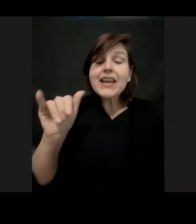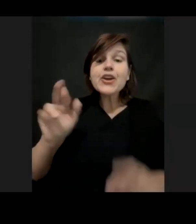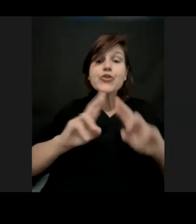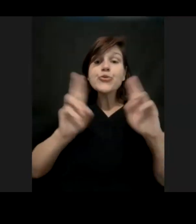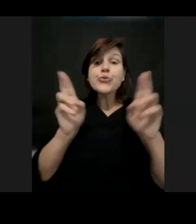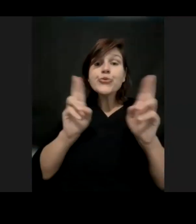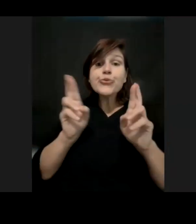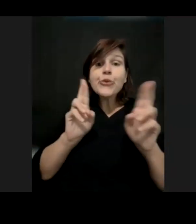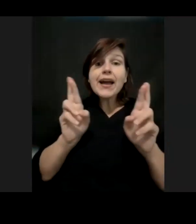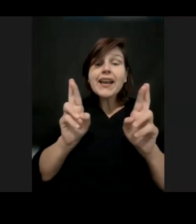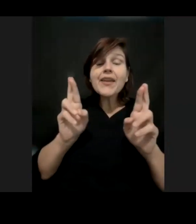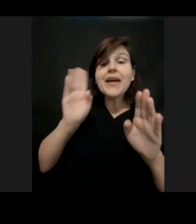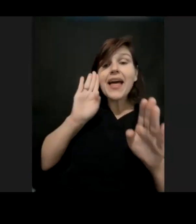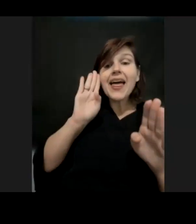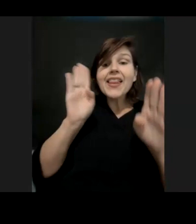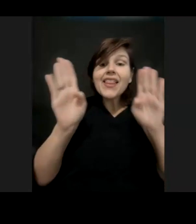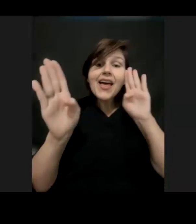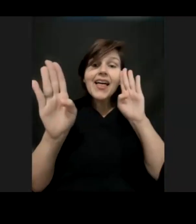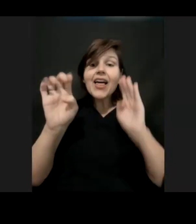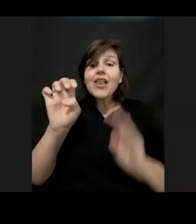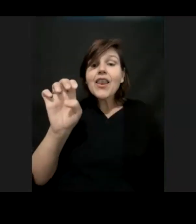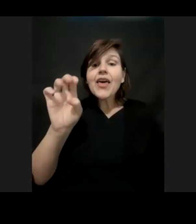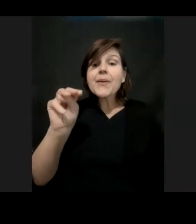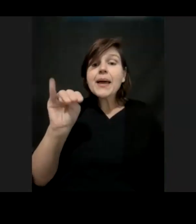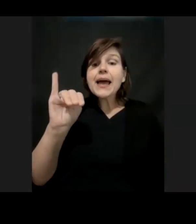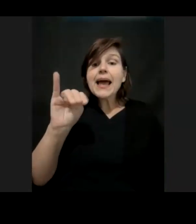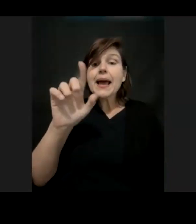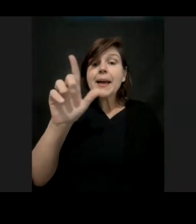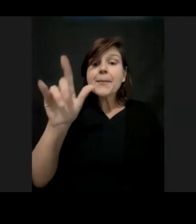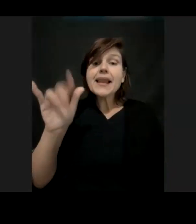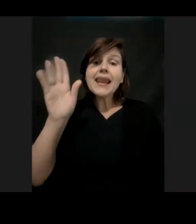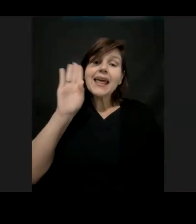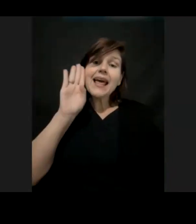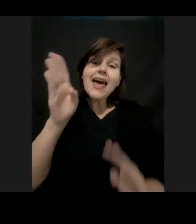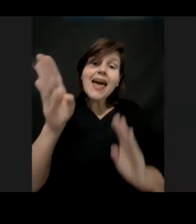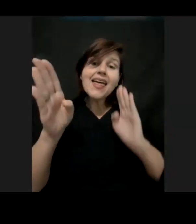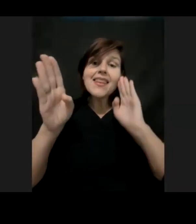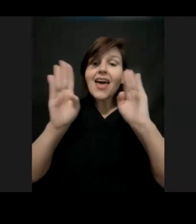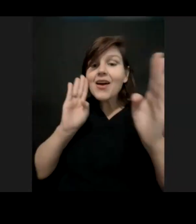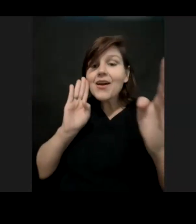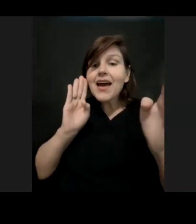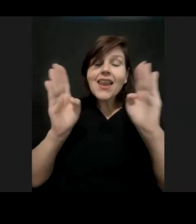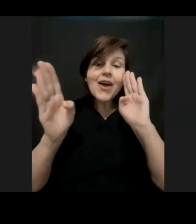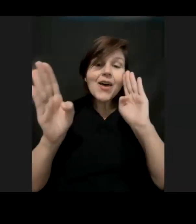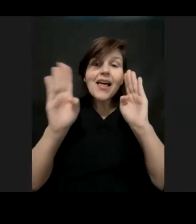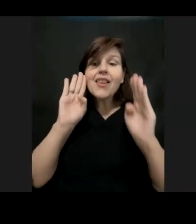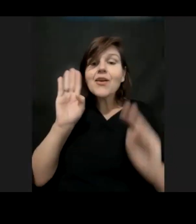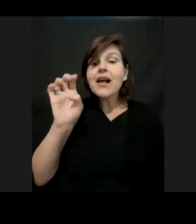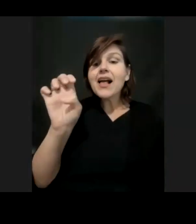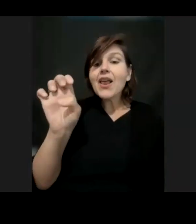Hello, hello, hello, Emily!